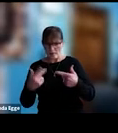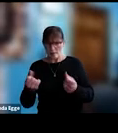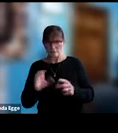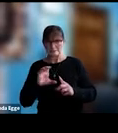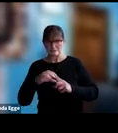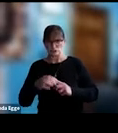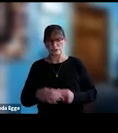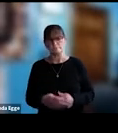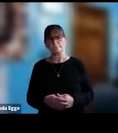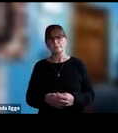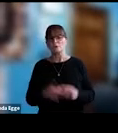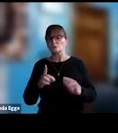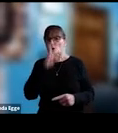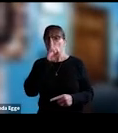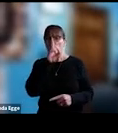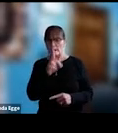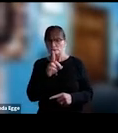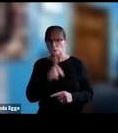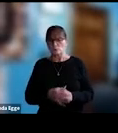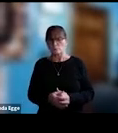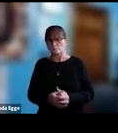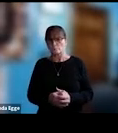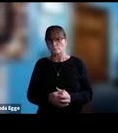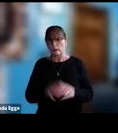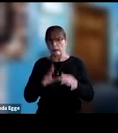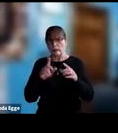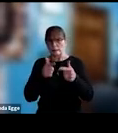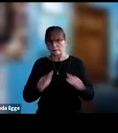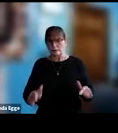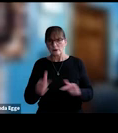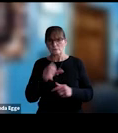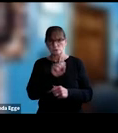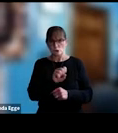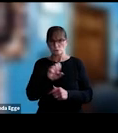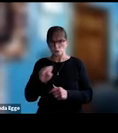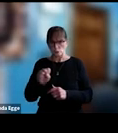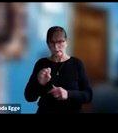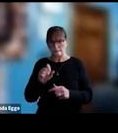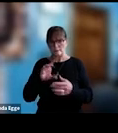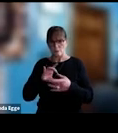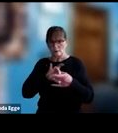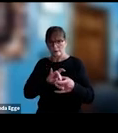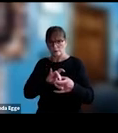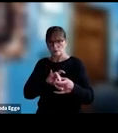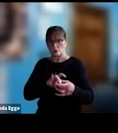So the actual language from Social Security about materiality